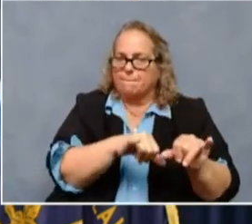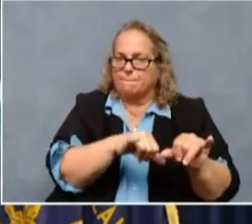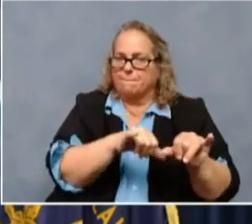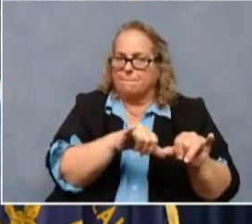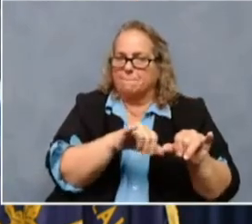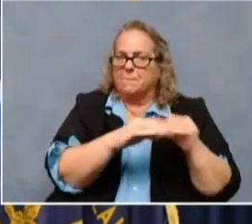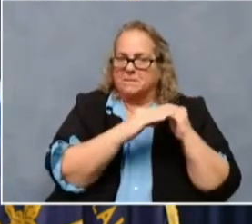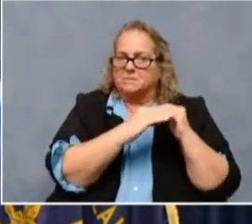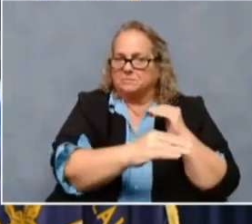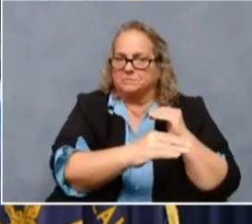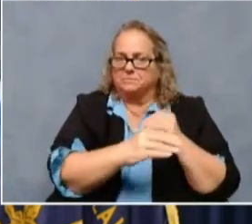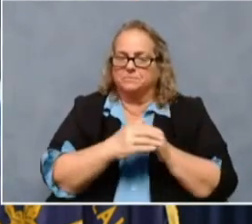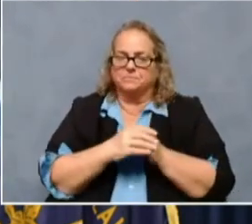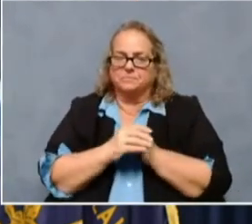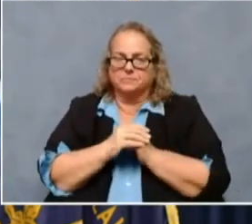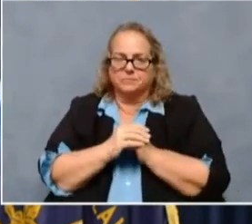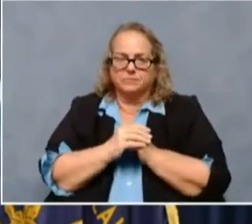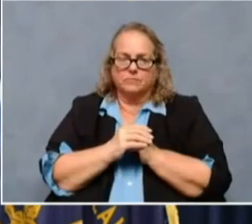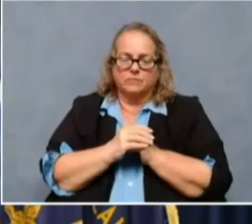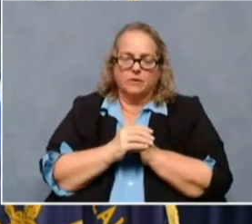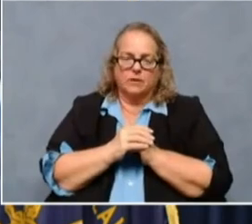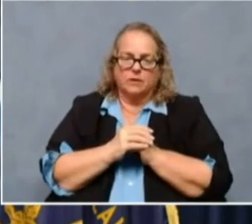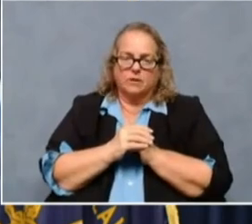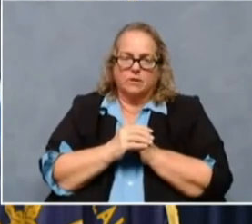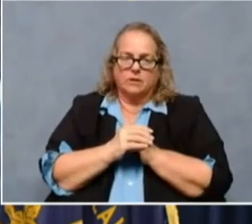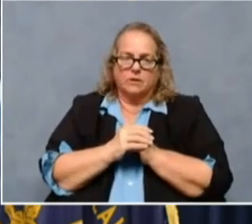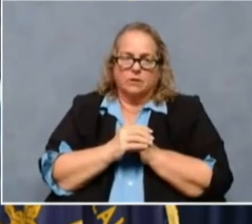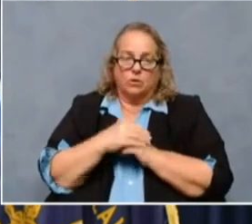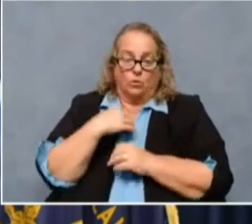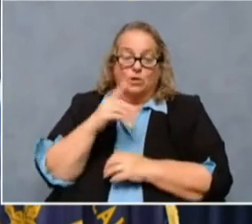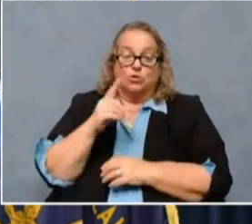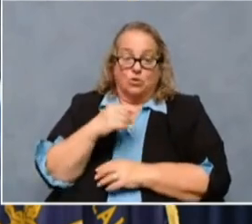Uh we do believe though that as they looked through this, we may have some